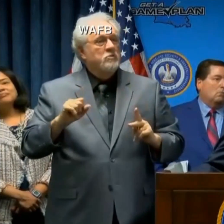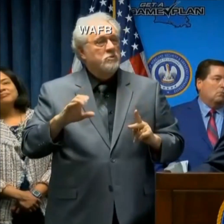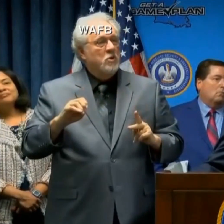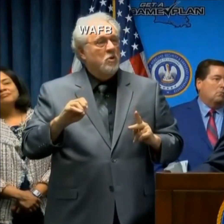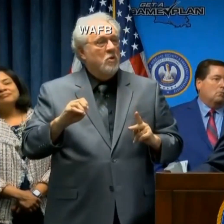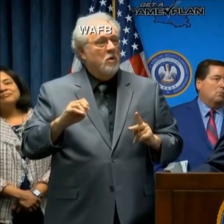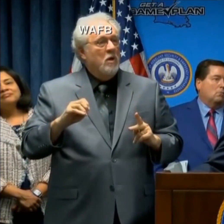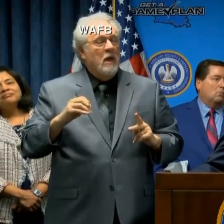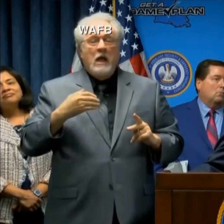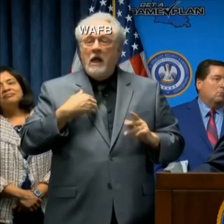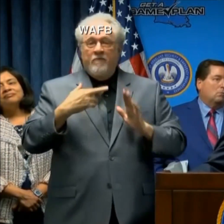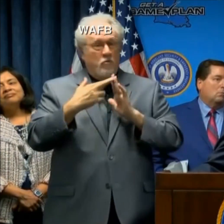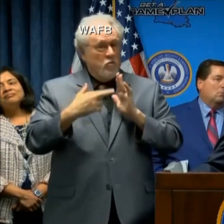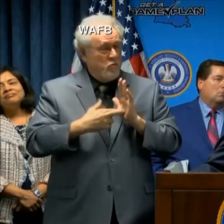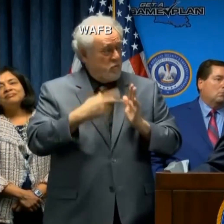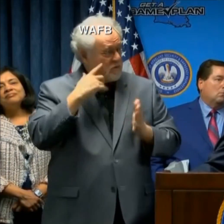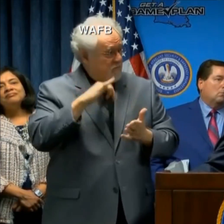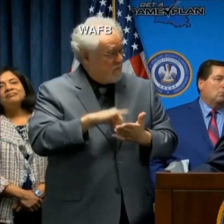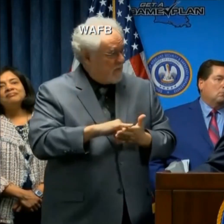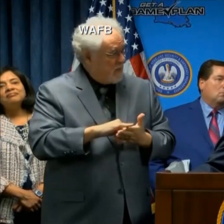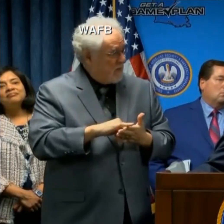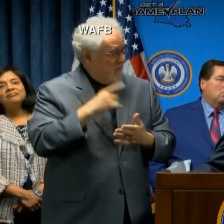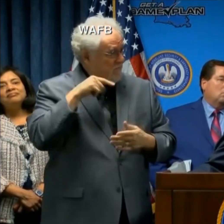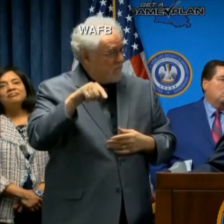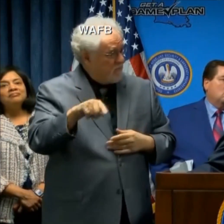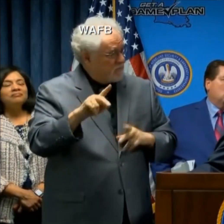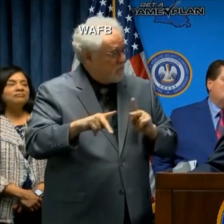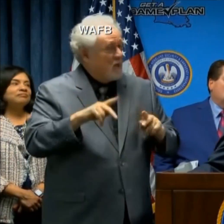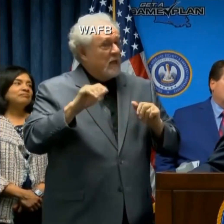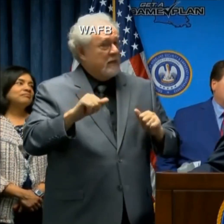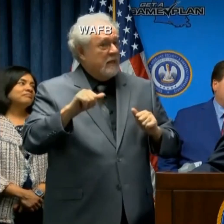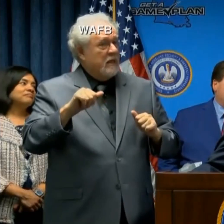there are regulations for that for those people are they allowed to go into big